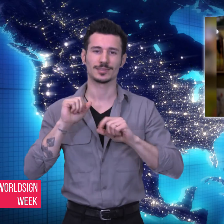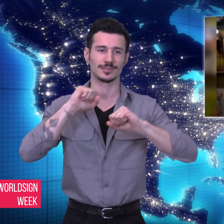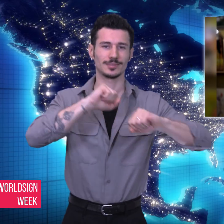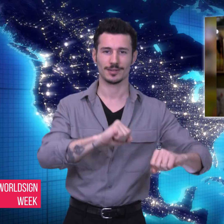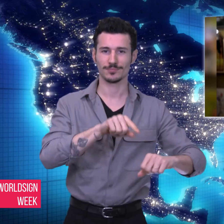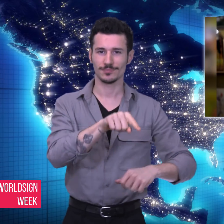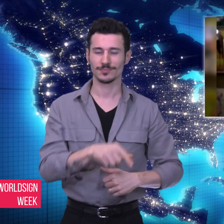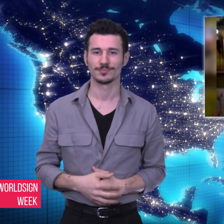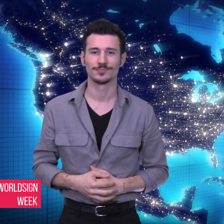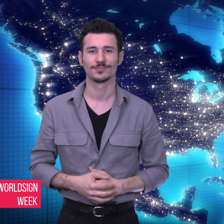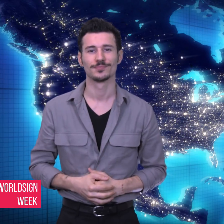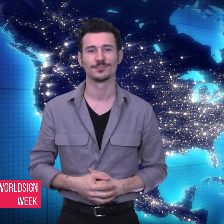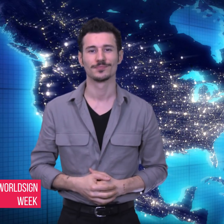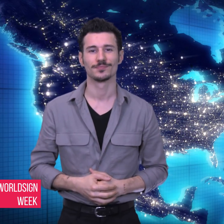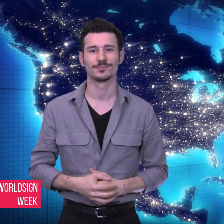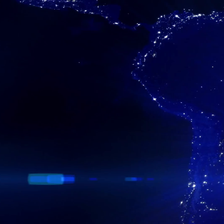her university studies.